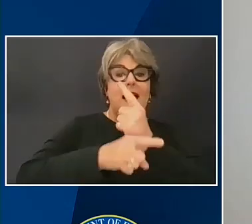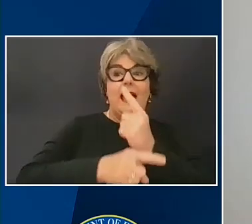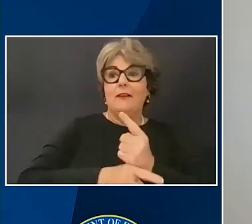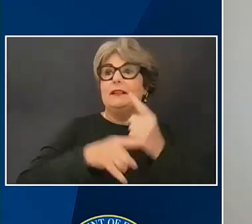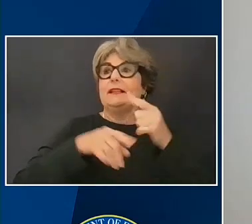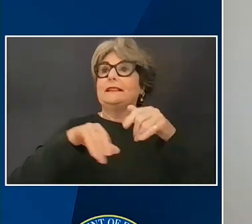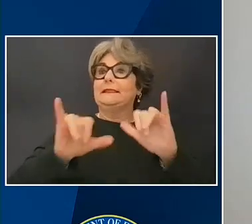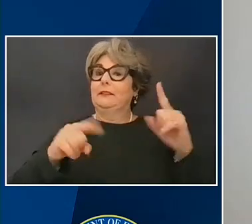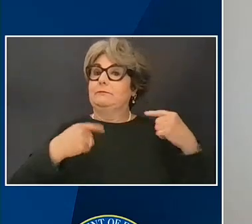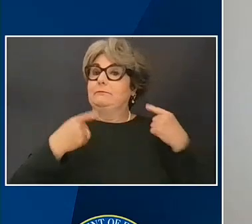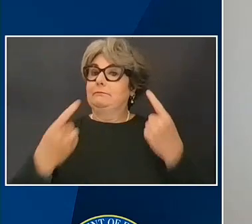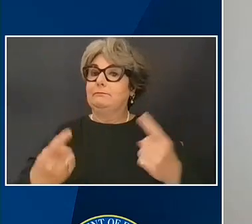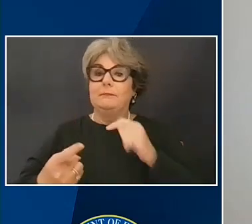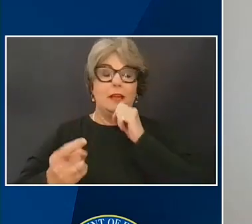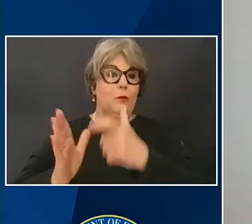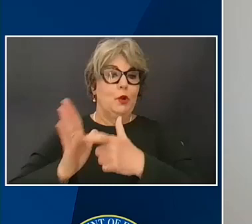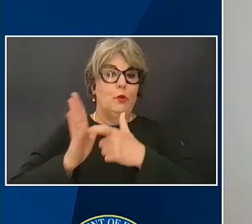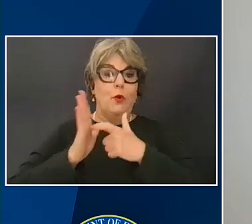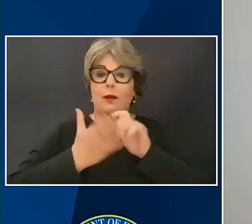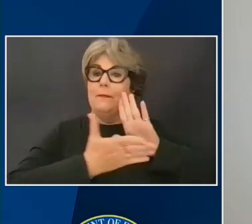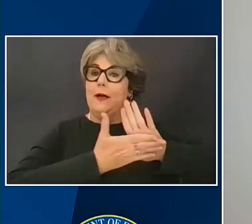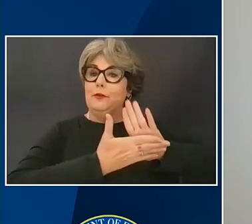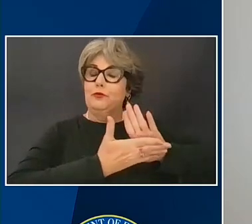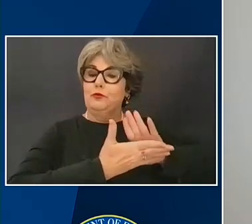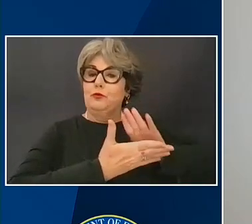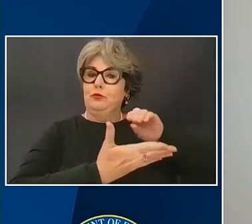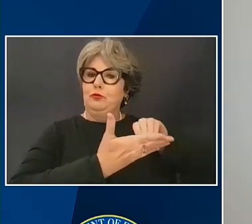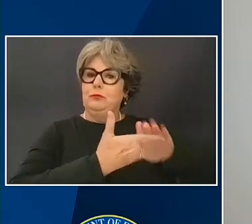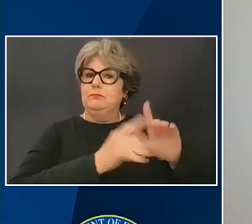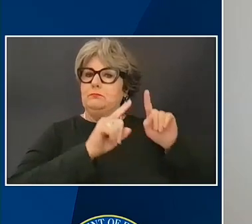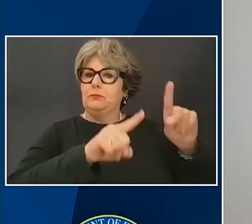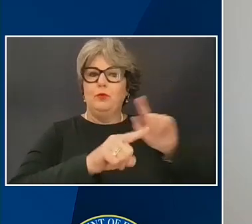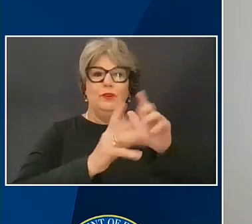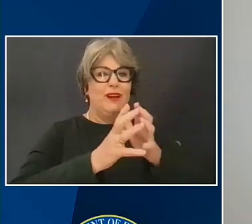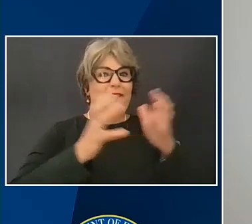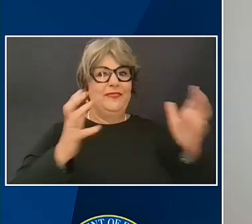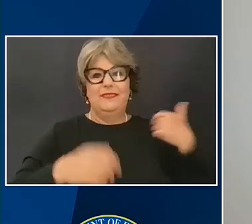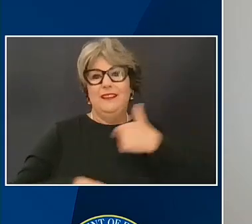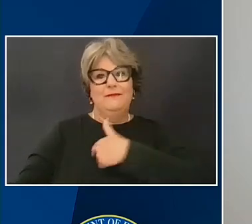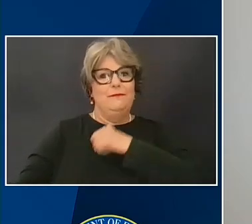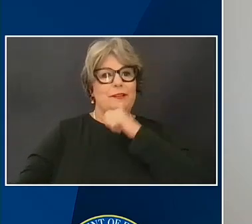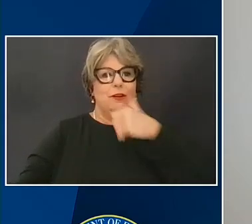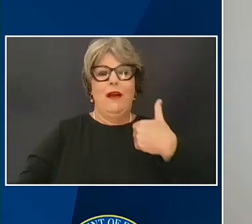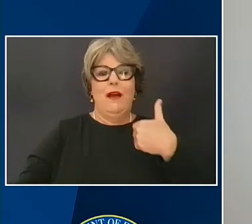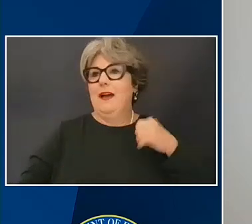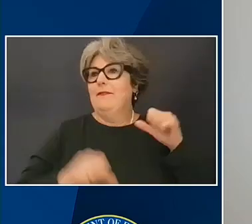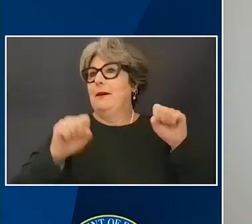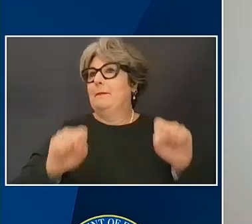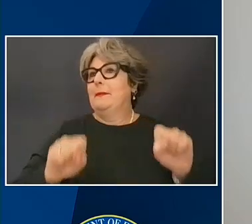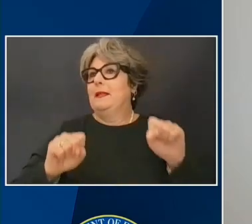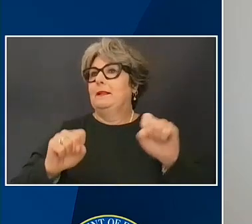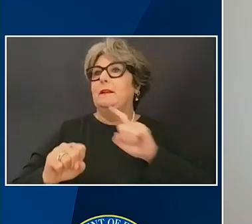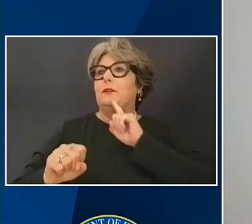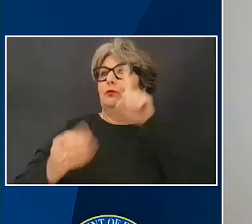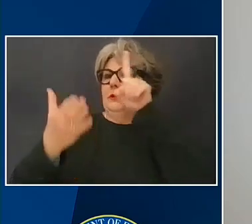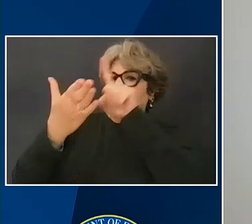required by the school to take attendance, we don't have a whole lot of ability to really dig in any further to see if the